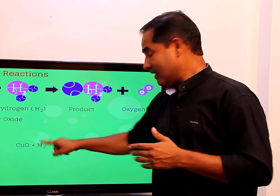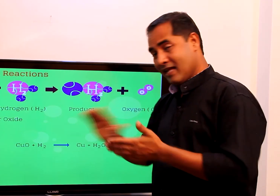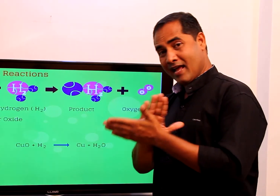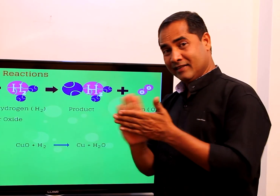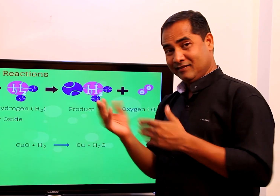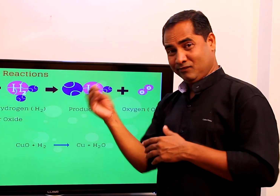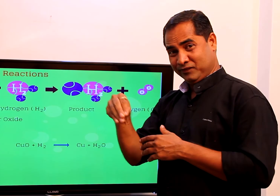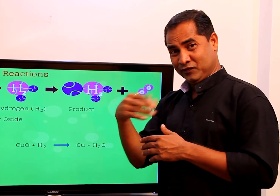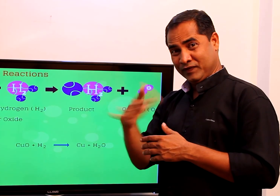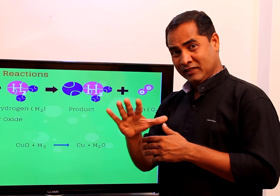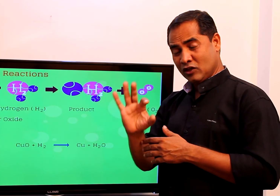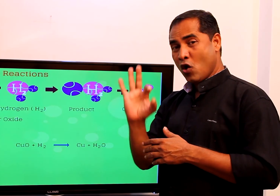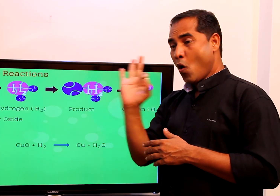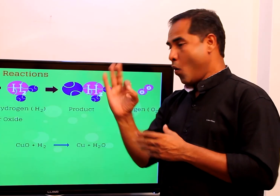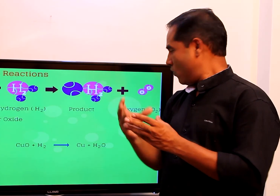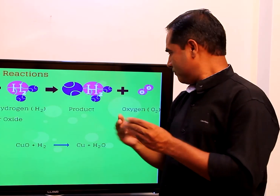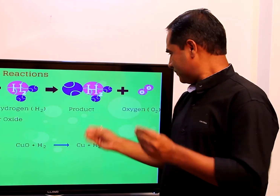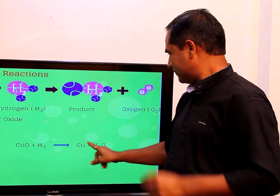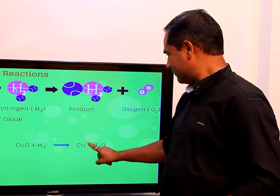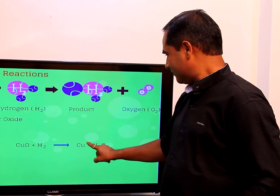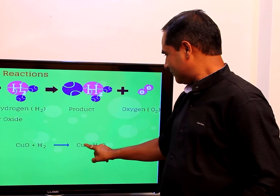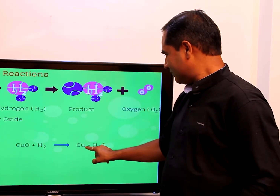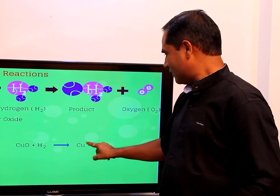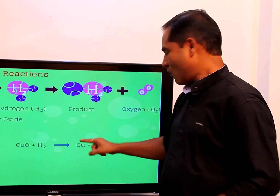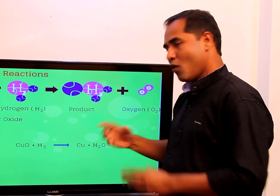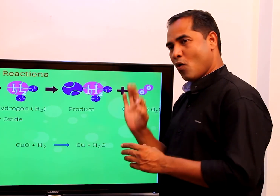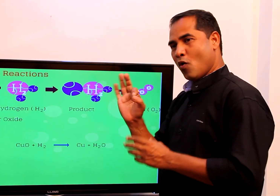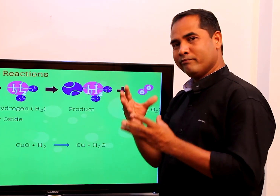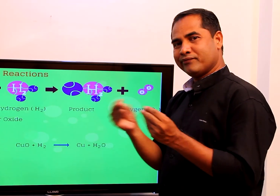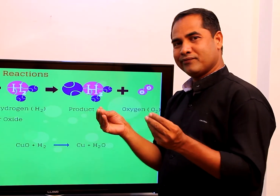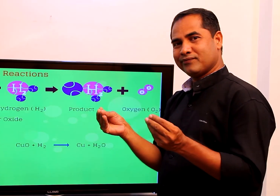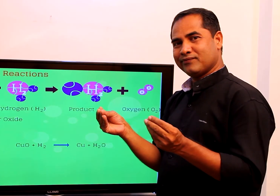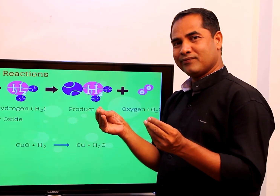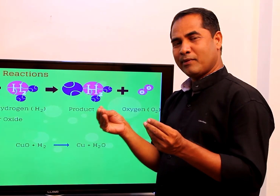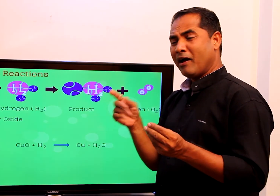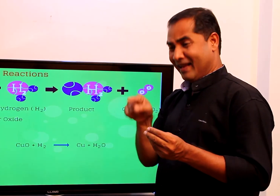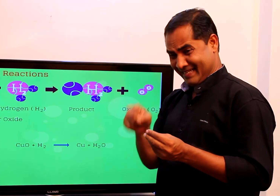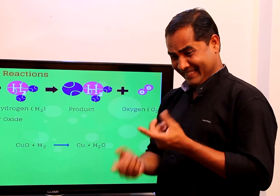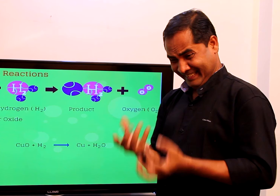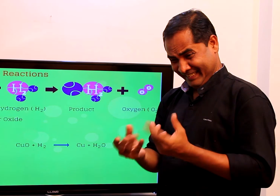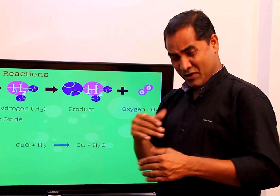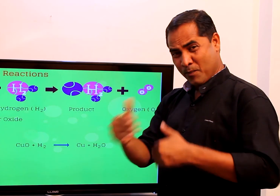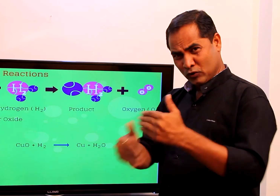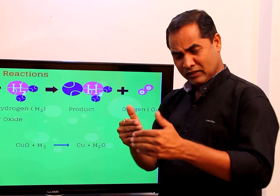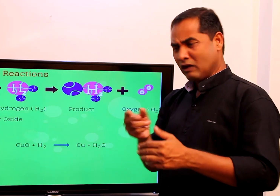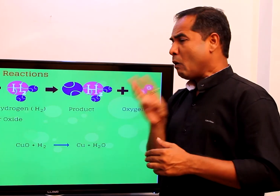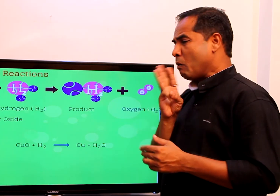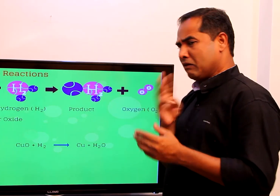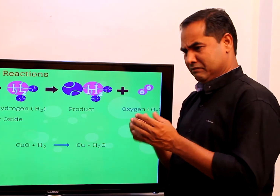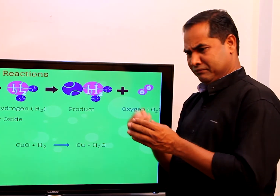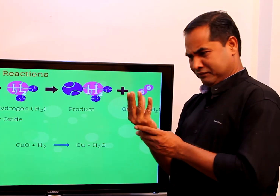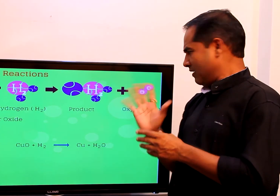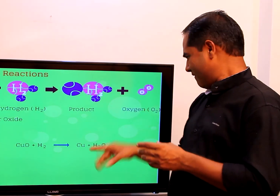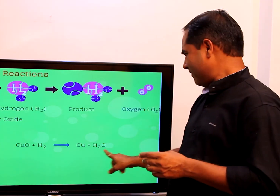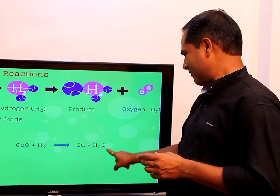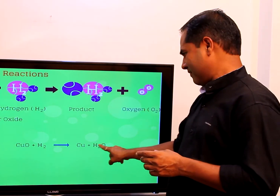hydrogen molecule to that, so the oxygen molecule is removed.